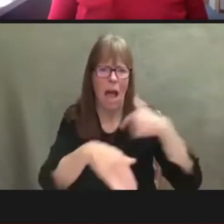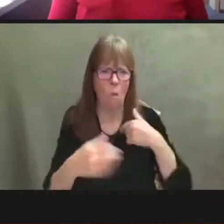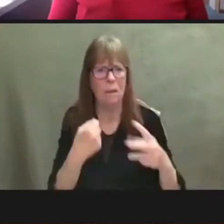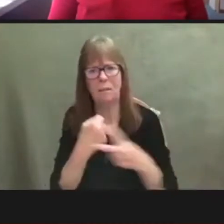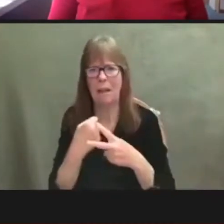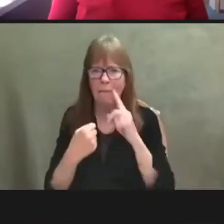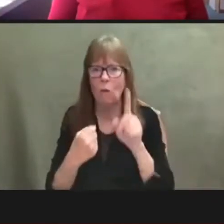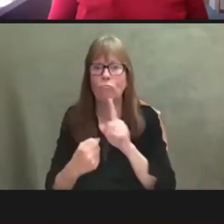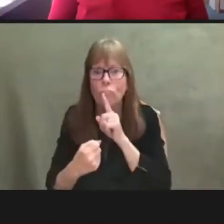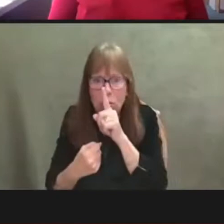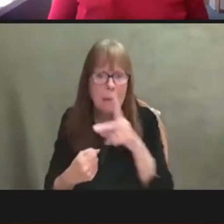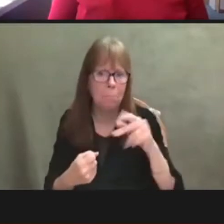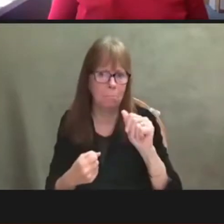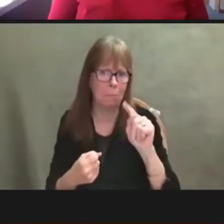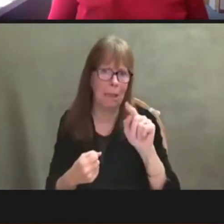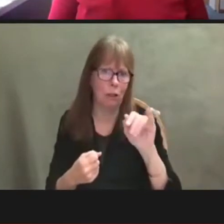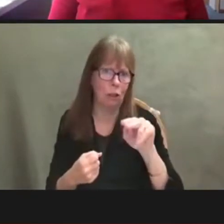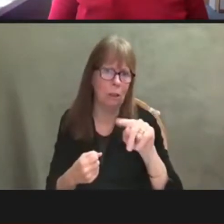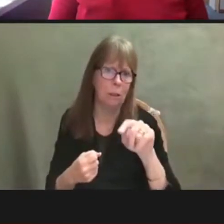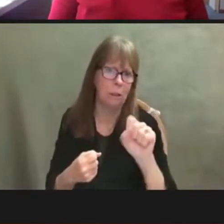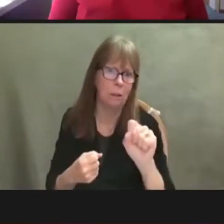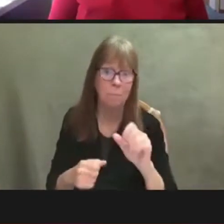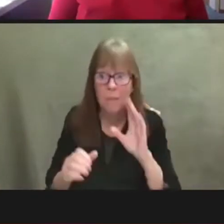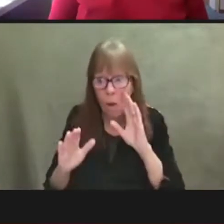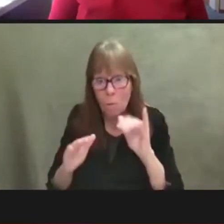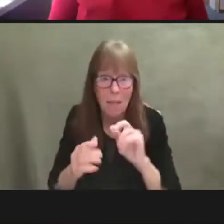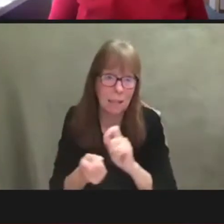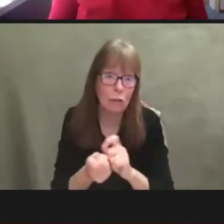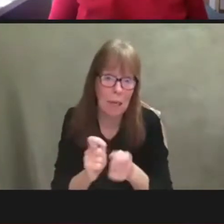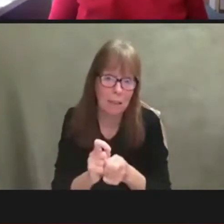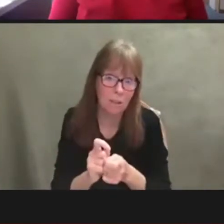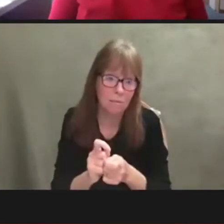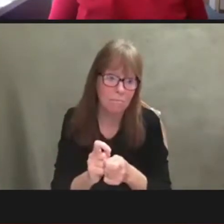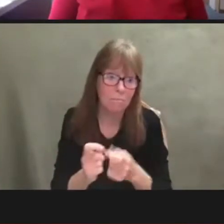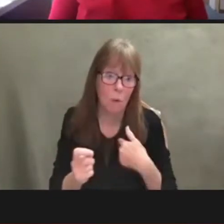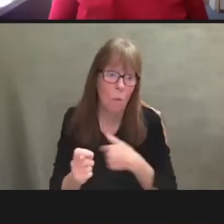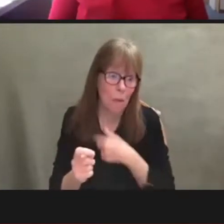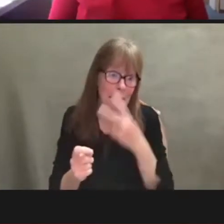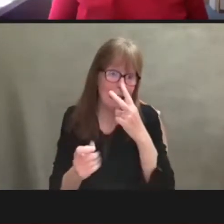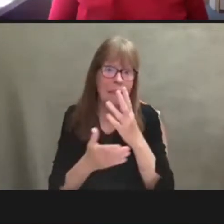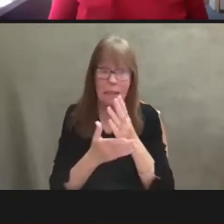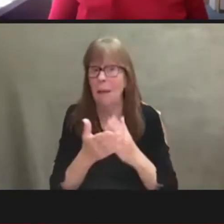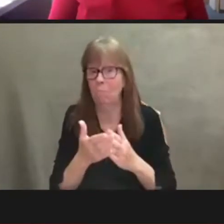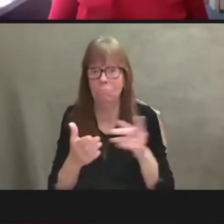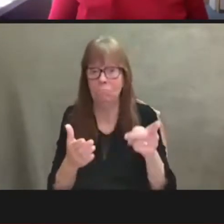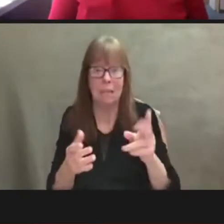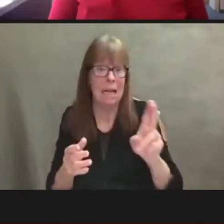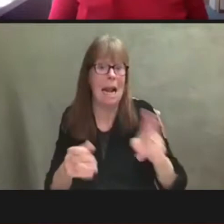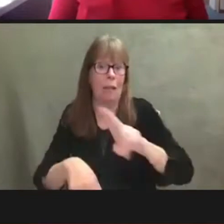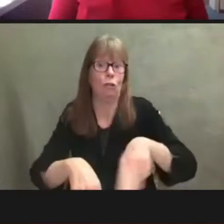So I hope that has changed. The way we're starting to see some national changes in stigma, at least for depression.